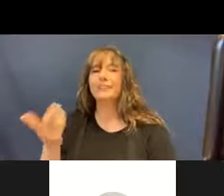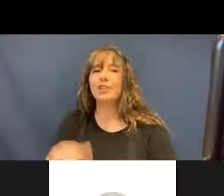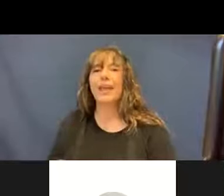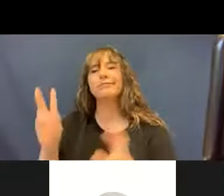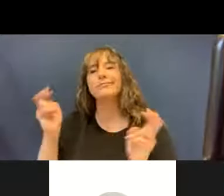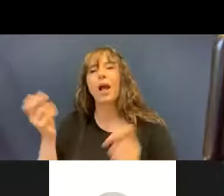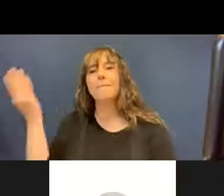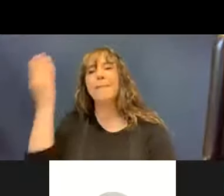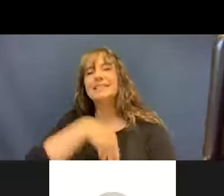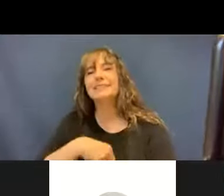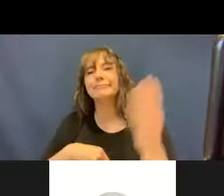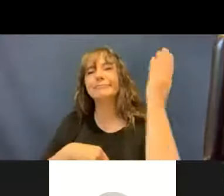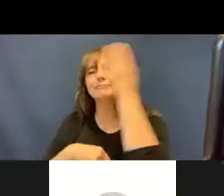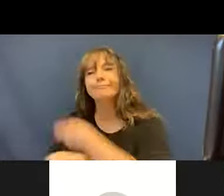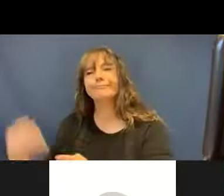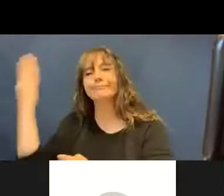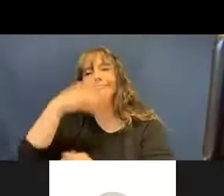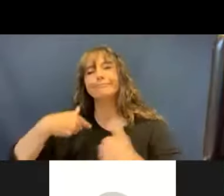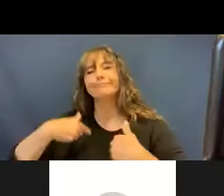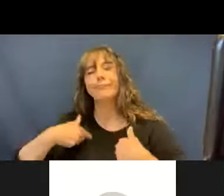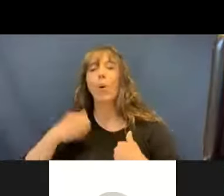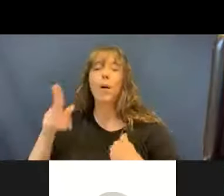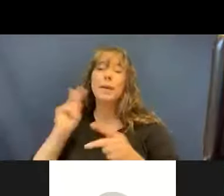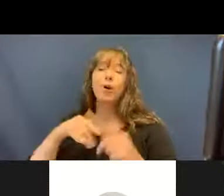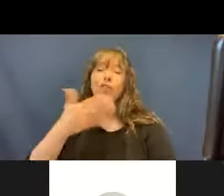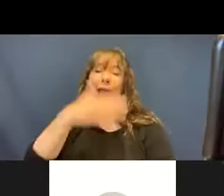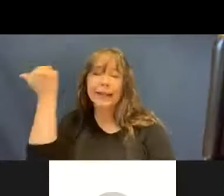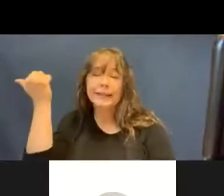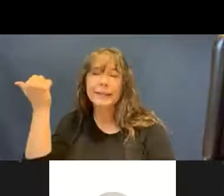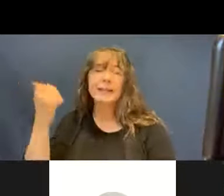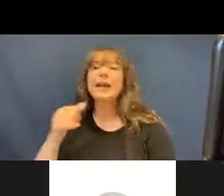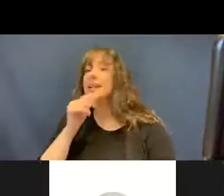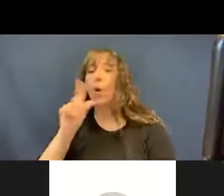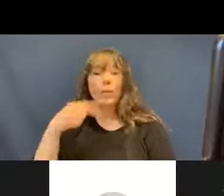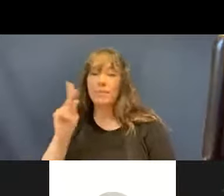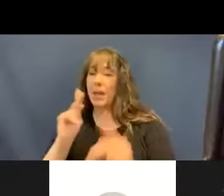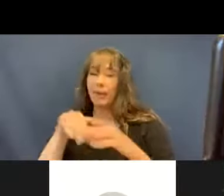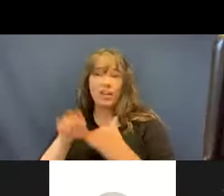people forget. So it's not even just people in our school, but in society and things like